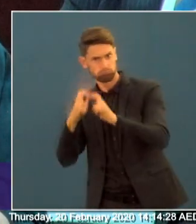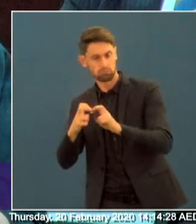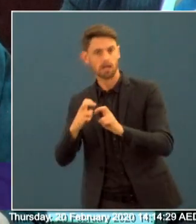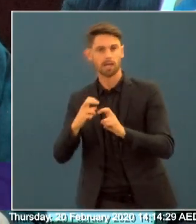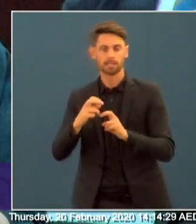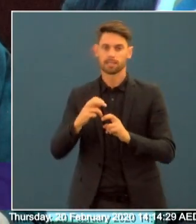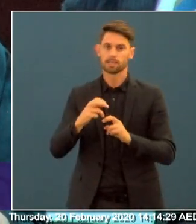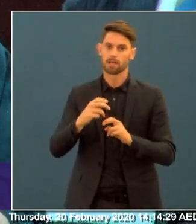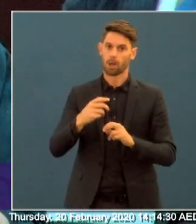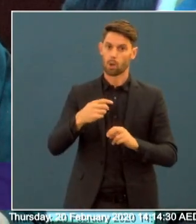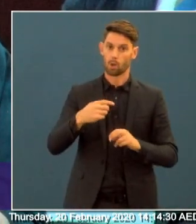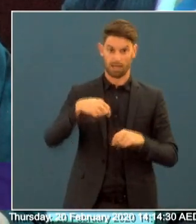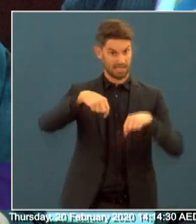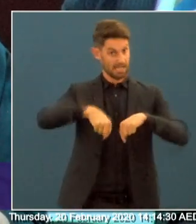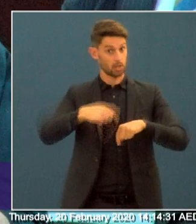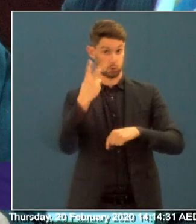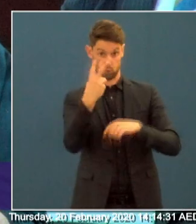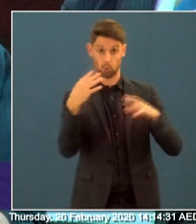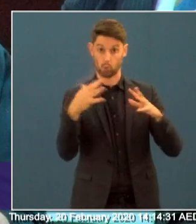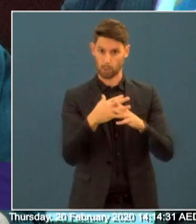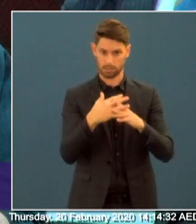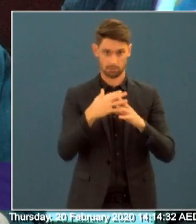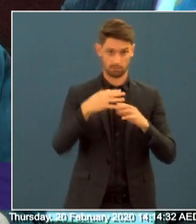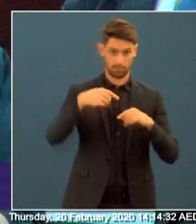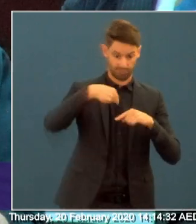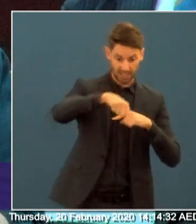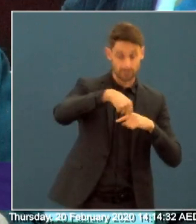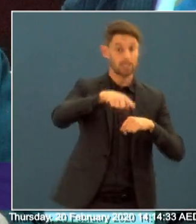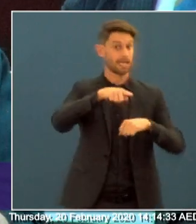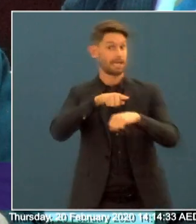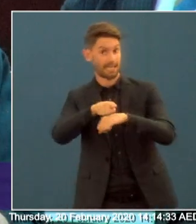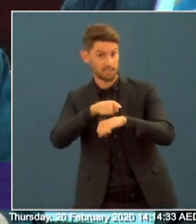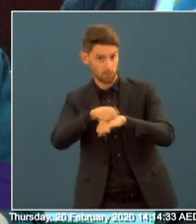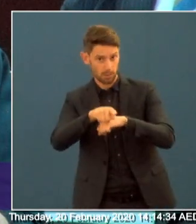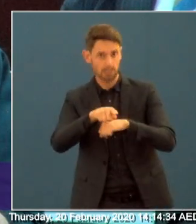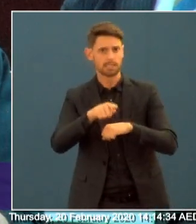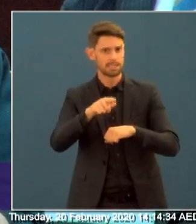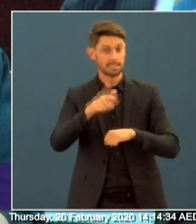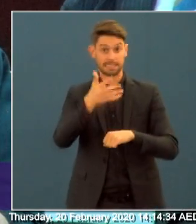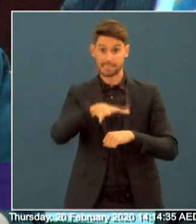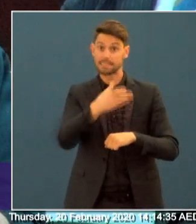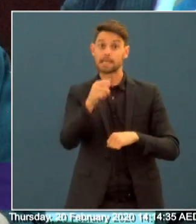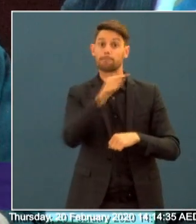of our time over the two-week period, the Commission has received some information from some of the colleges in relation to